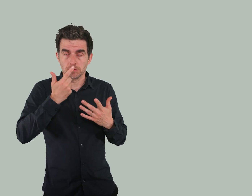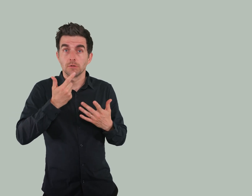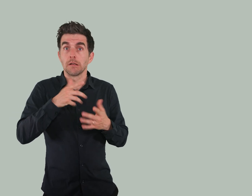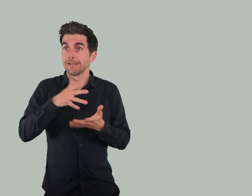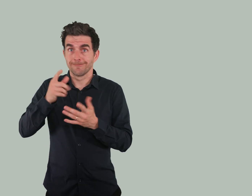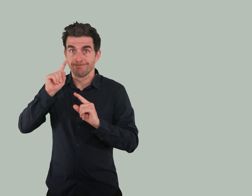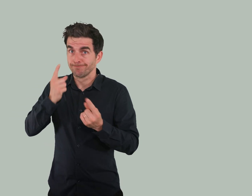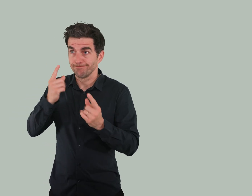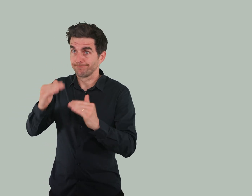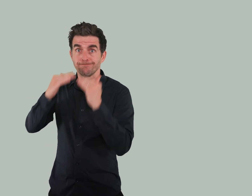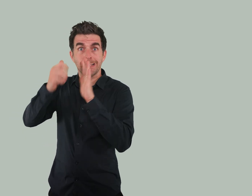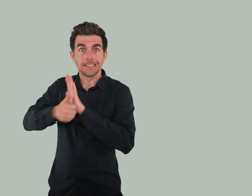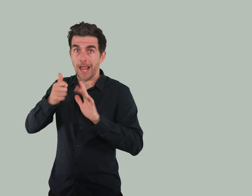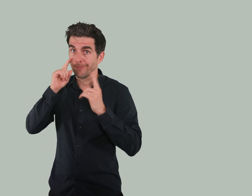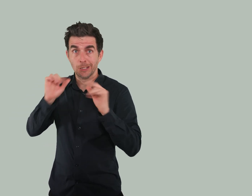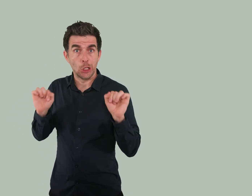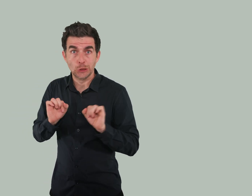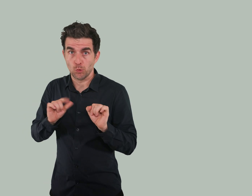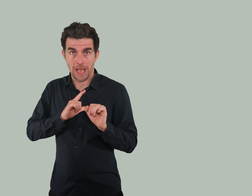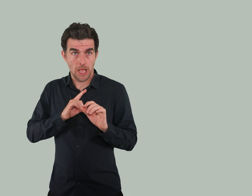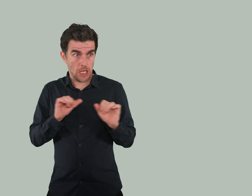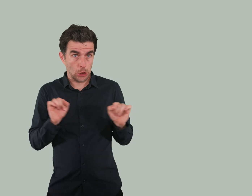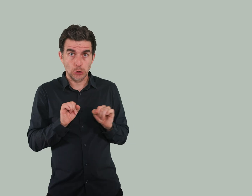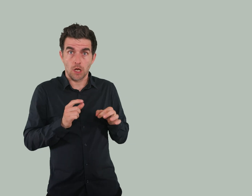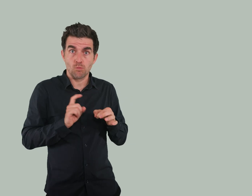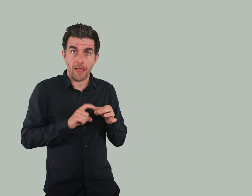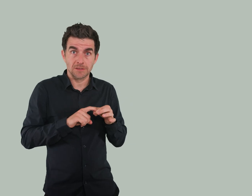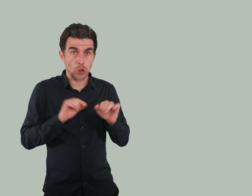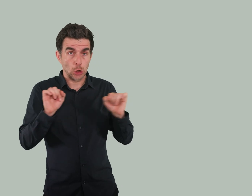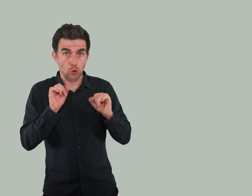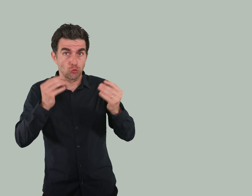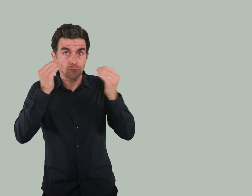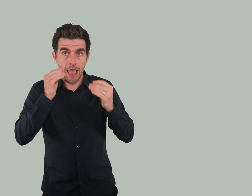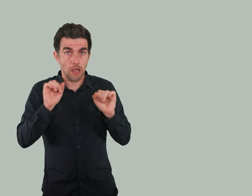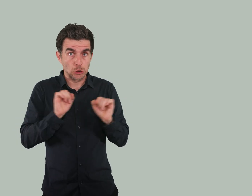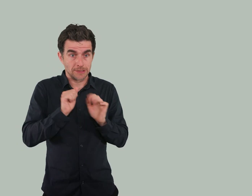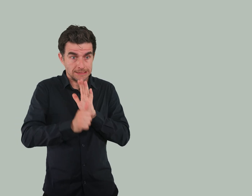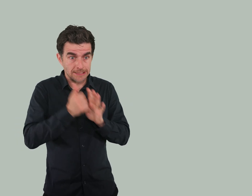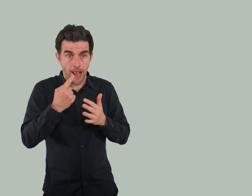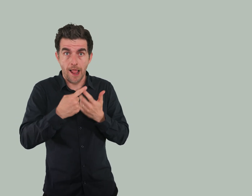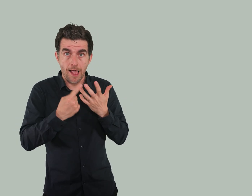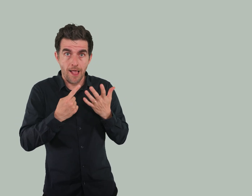because they lack experience, and excluded from higher-skilled roles